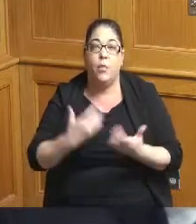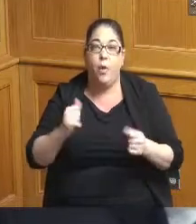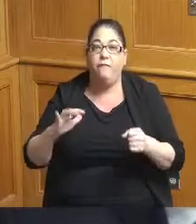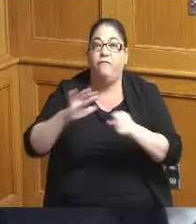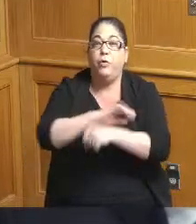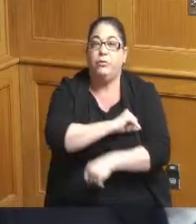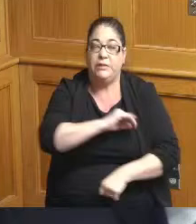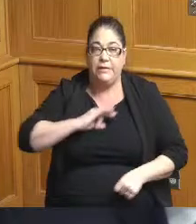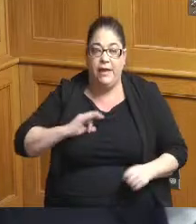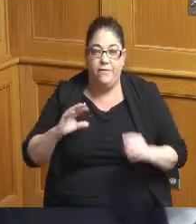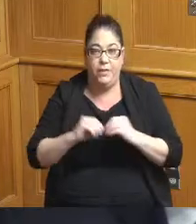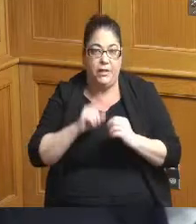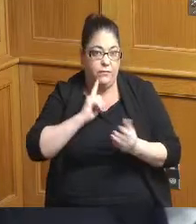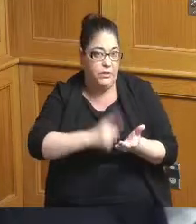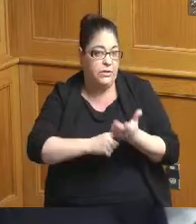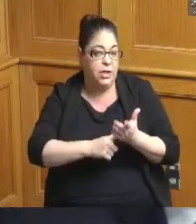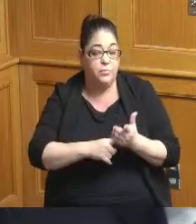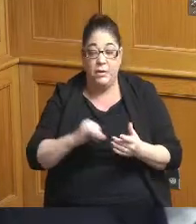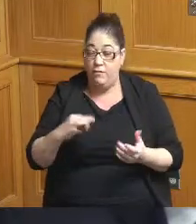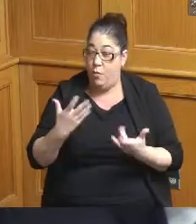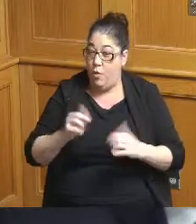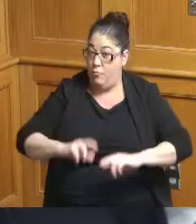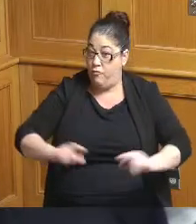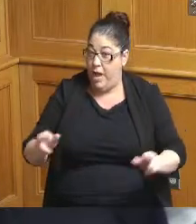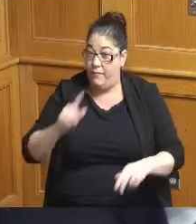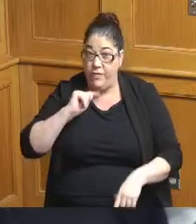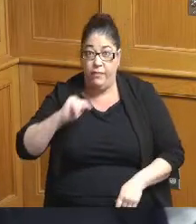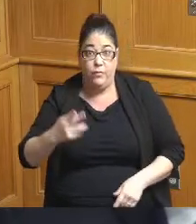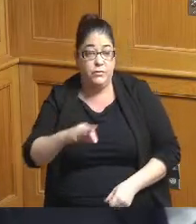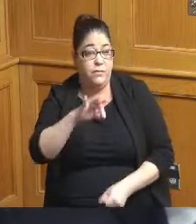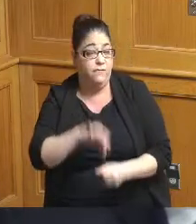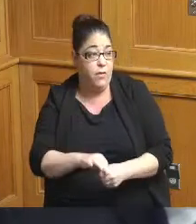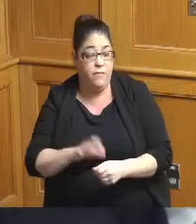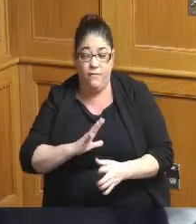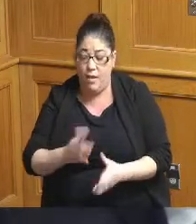but I'm happy to bring It Forward Thursday if that's the position of the majority of the Board